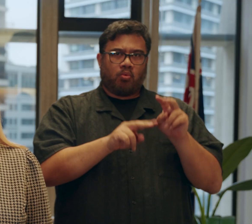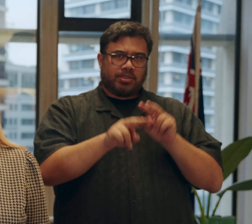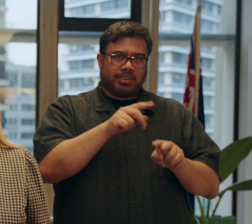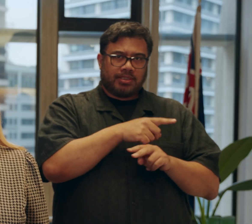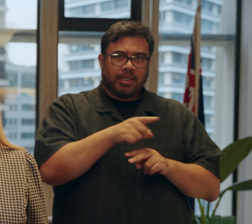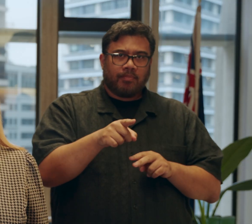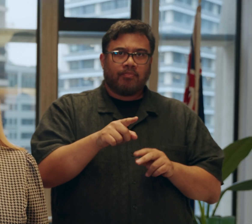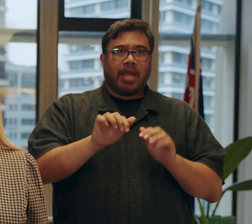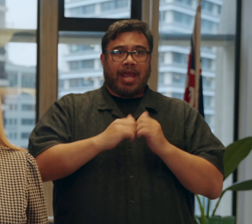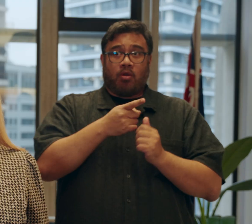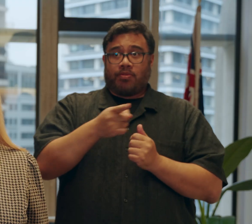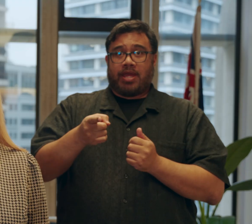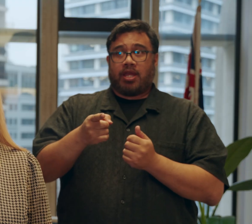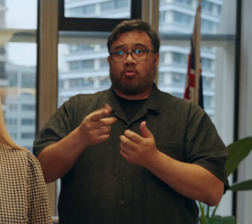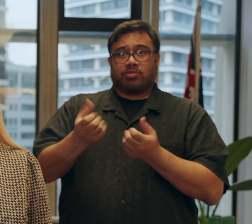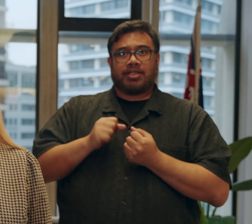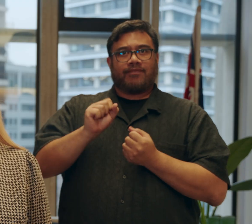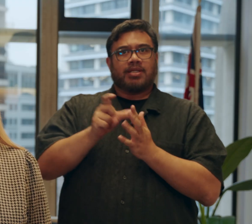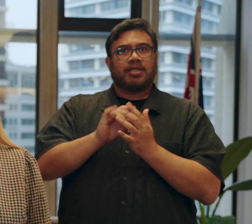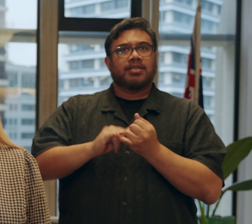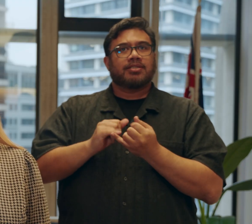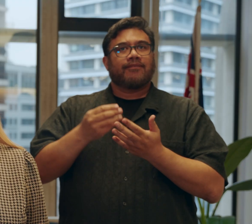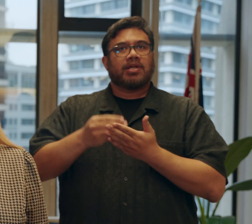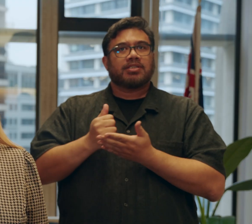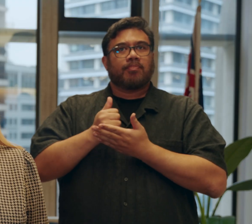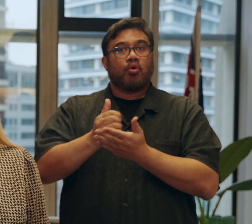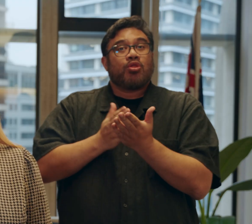and how they receive their DSS funded supports through the NASCs